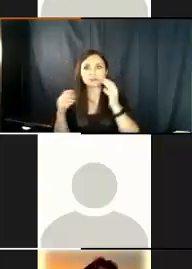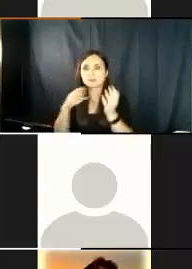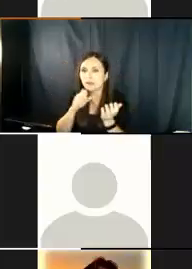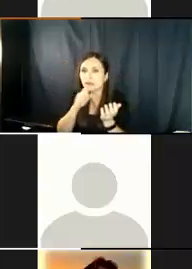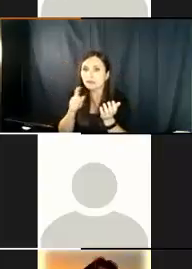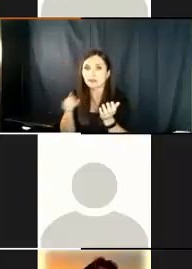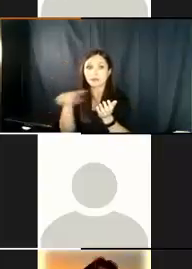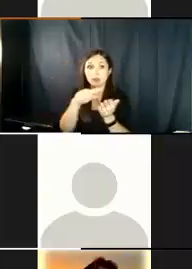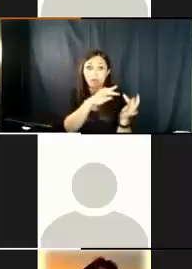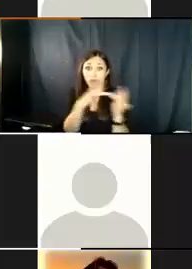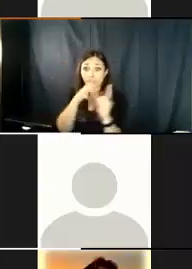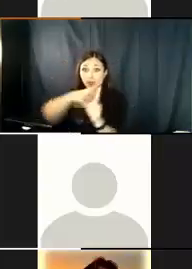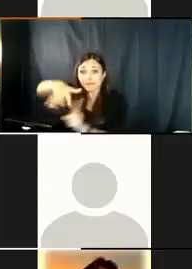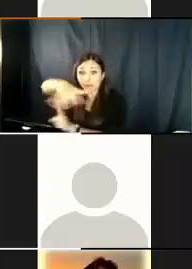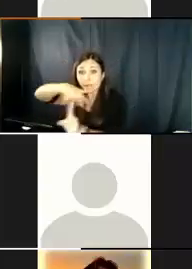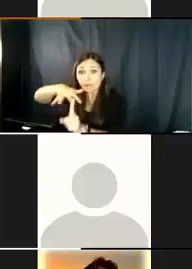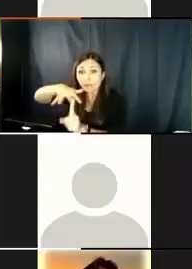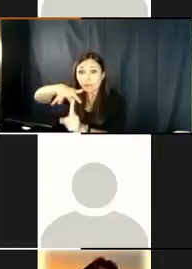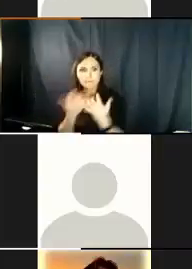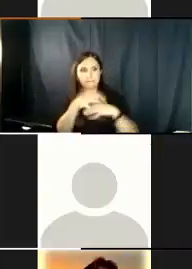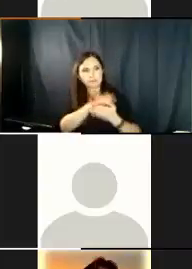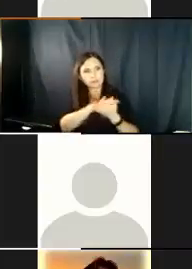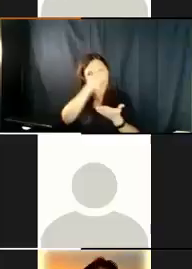in an online environment a blended learning environment a face-to-face environment?